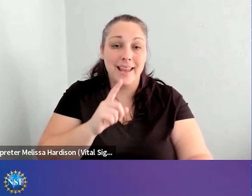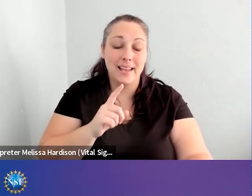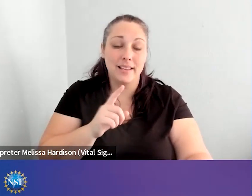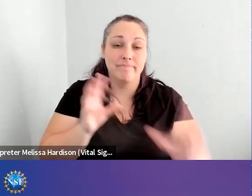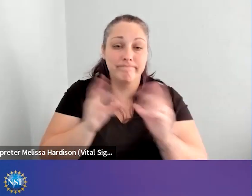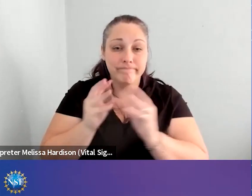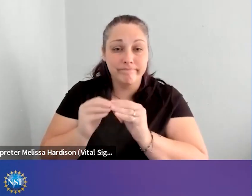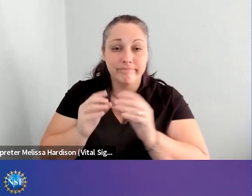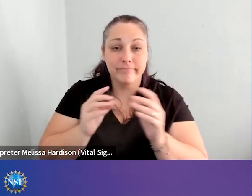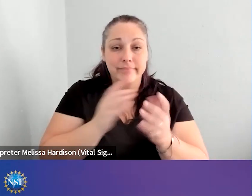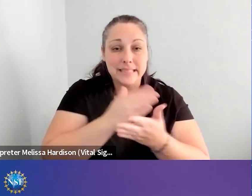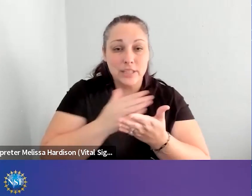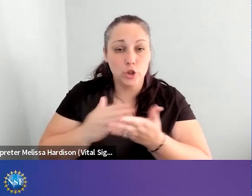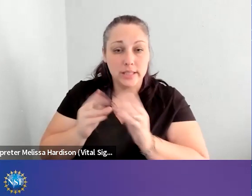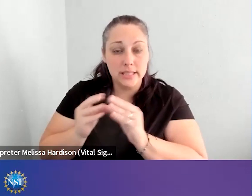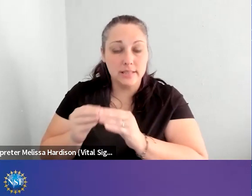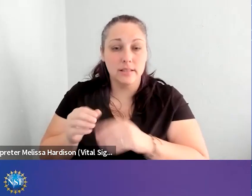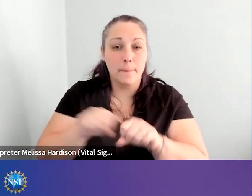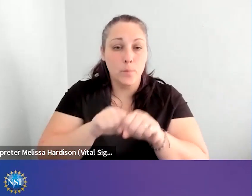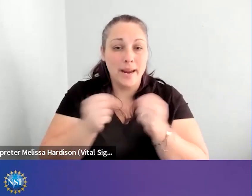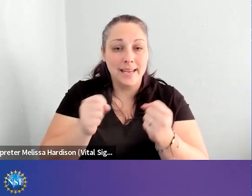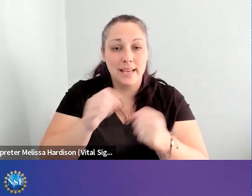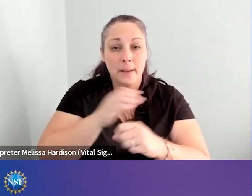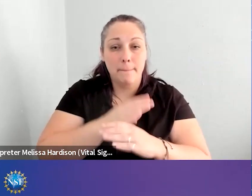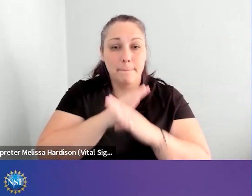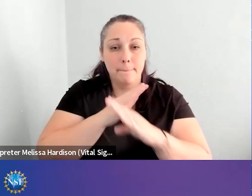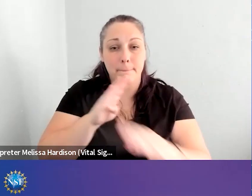it's an NSF-funded activity that also provides very useful information,